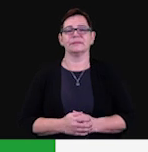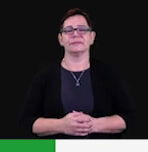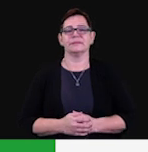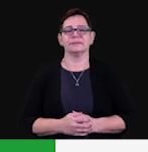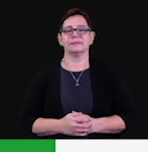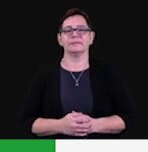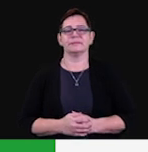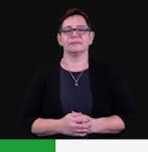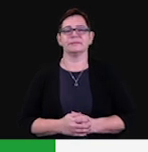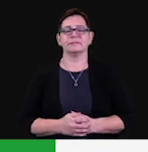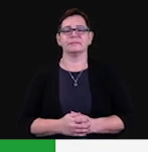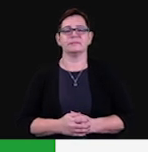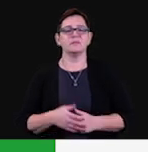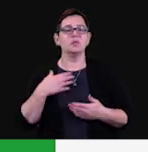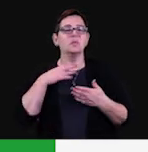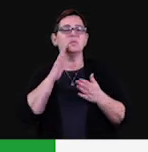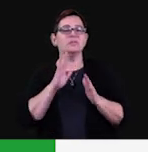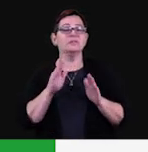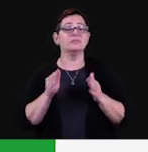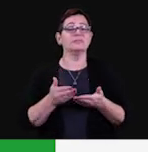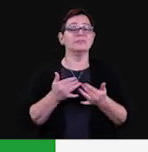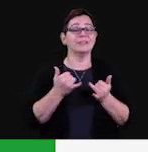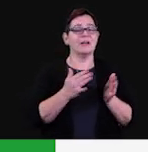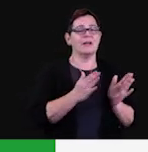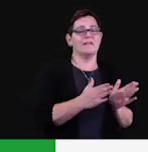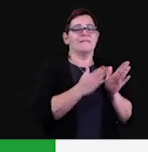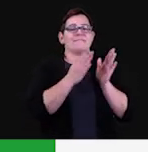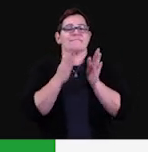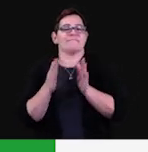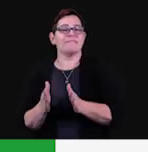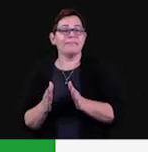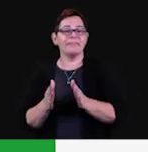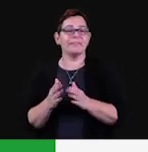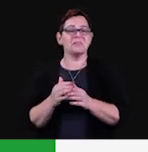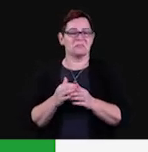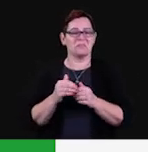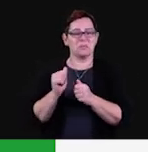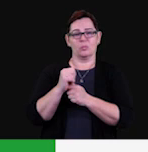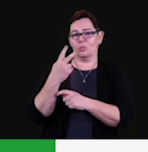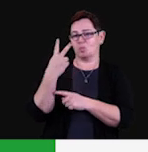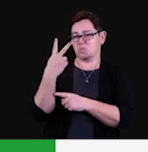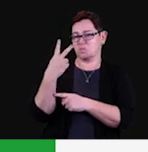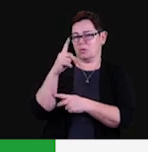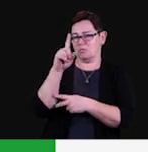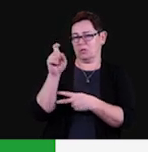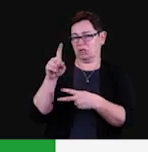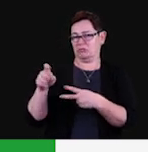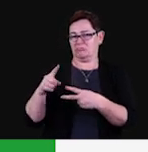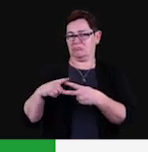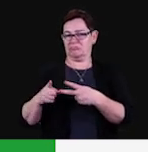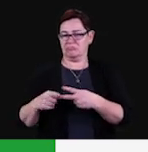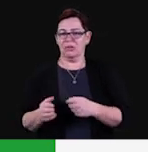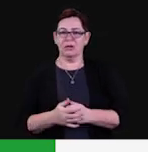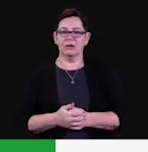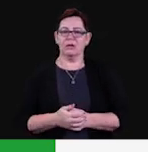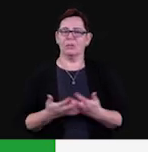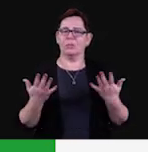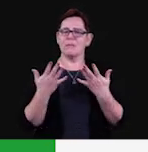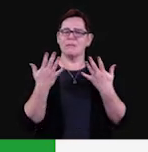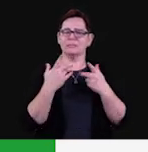We will introduce our next section with the following two questions. What is the difference between a benefit and a credit?